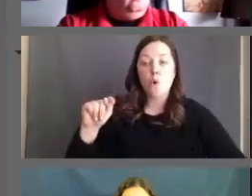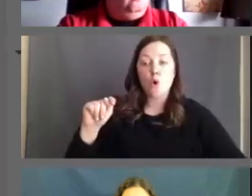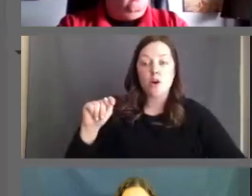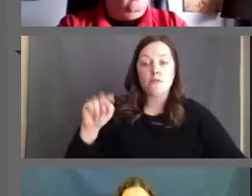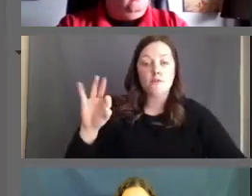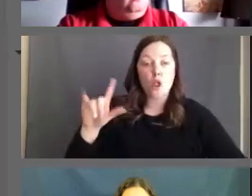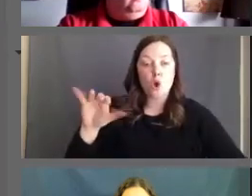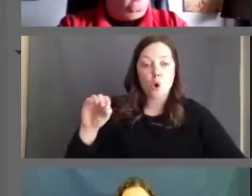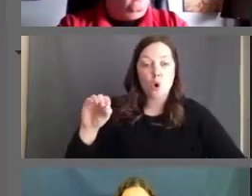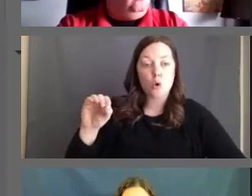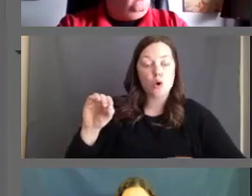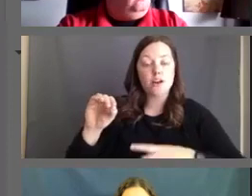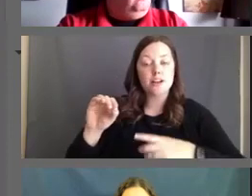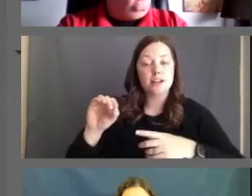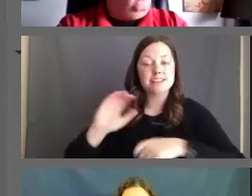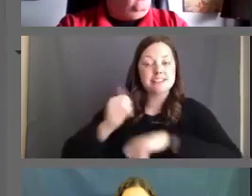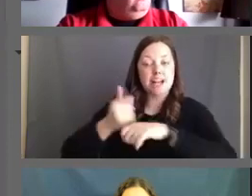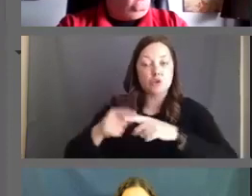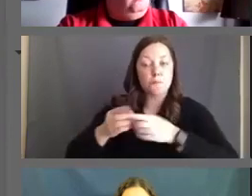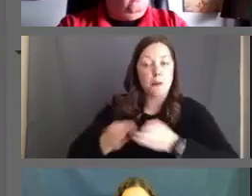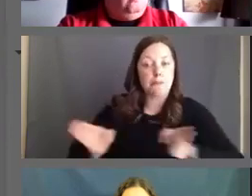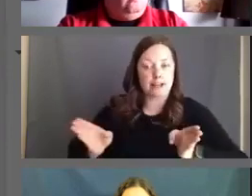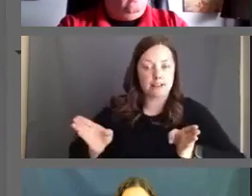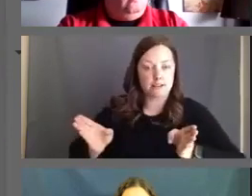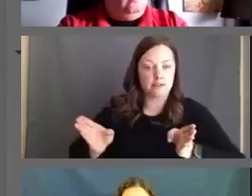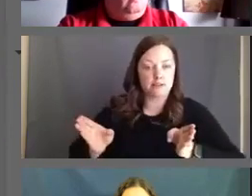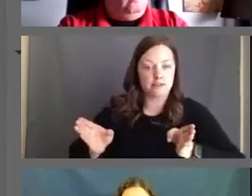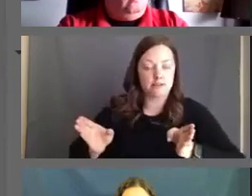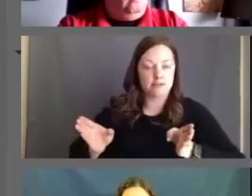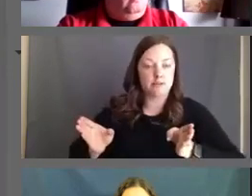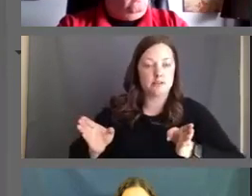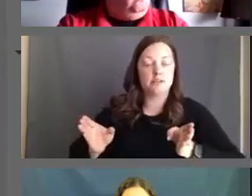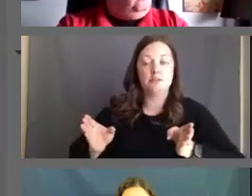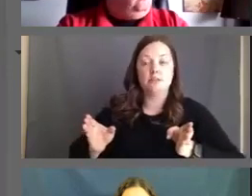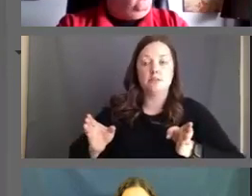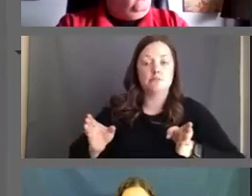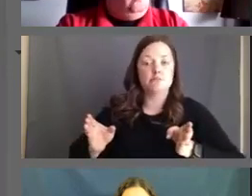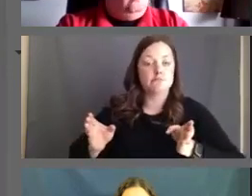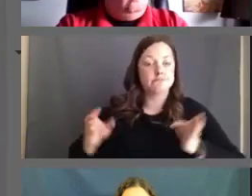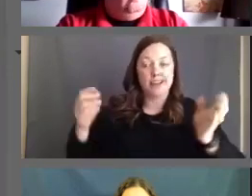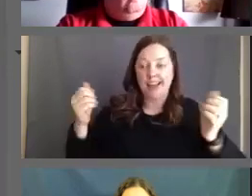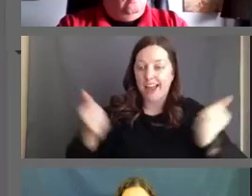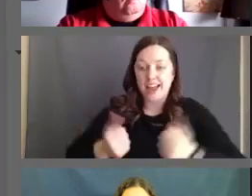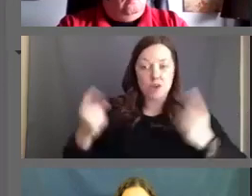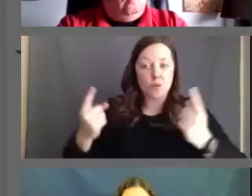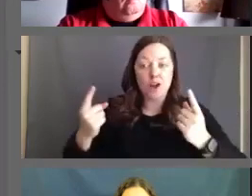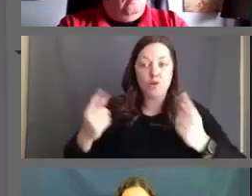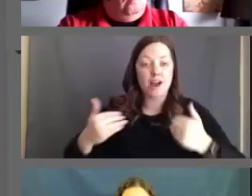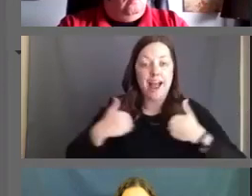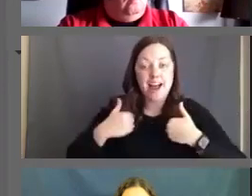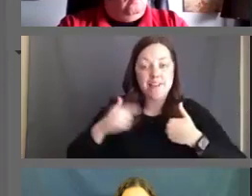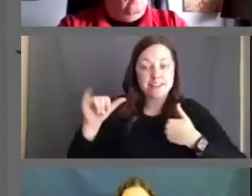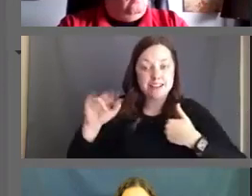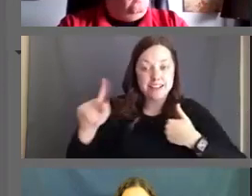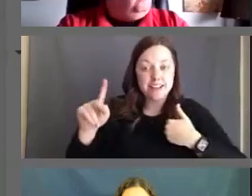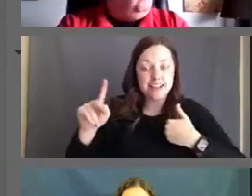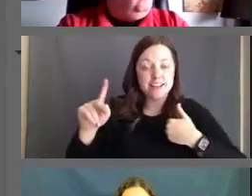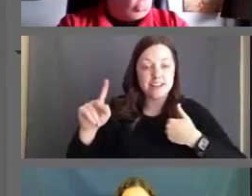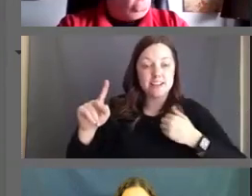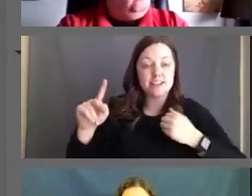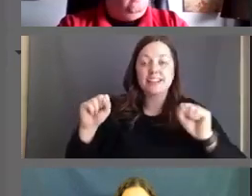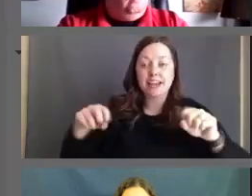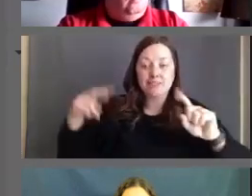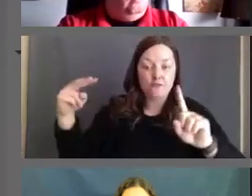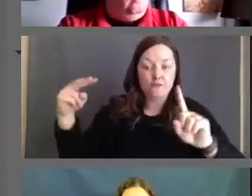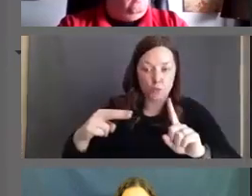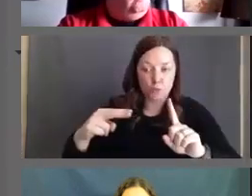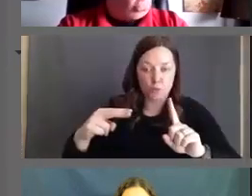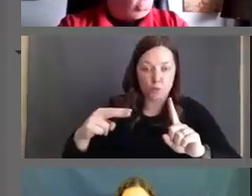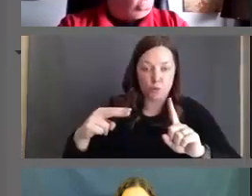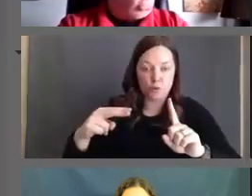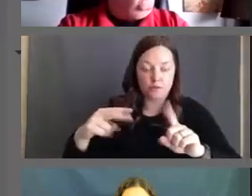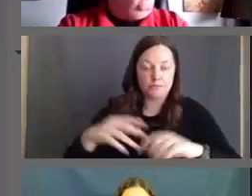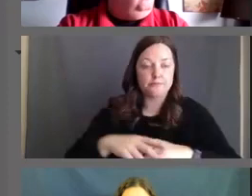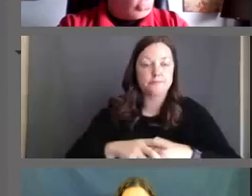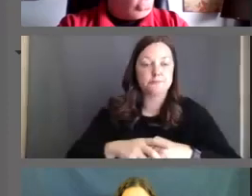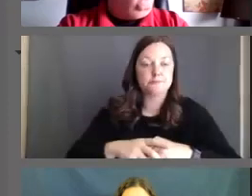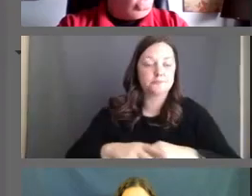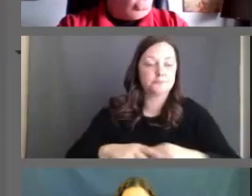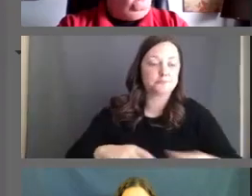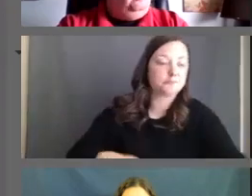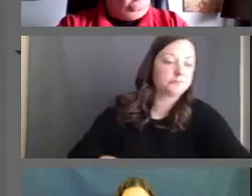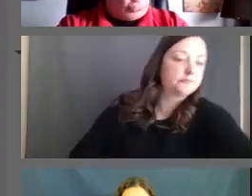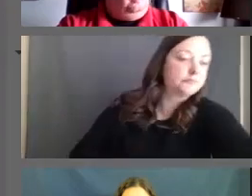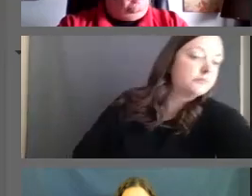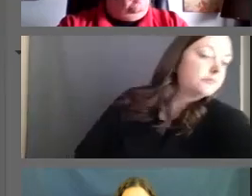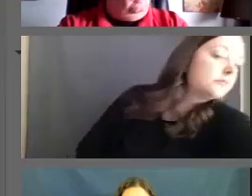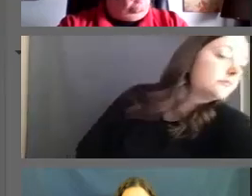It depends on layout, I tried to do different colors to show you they can play with colors,